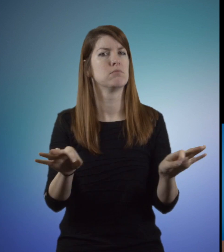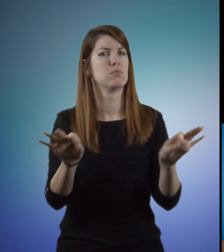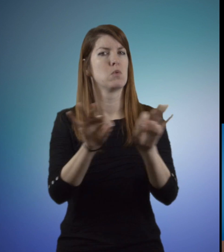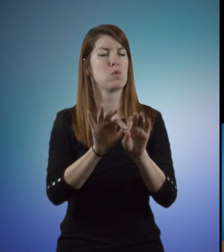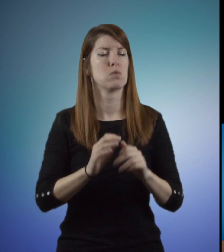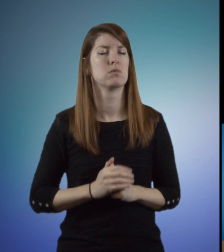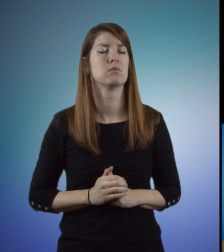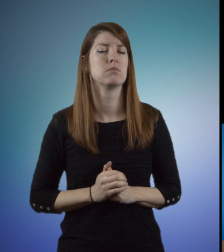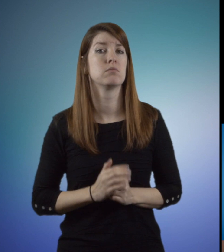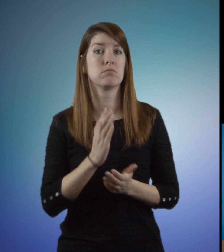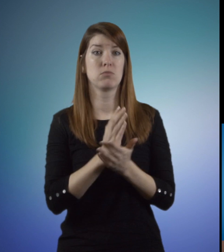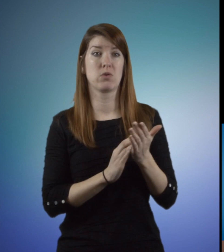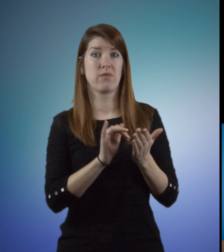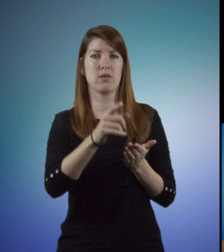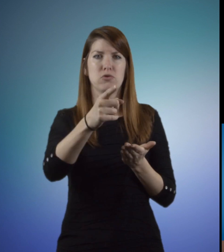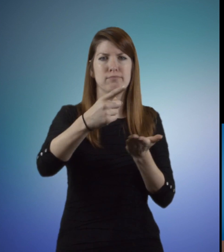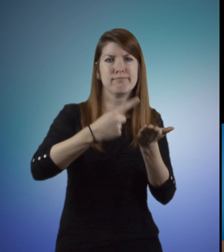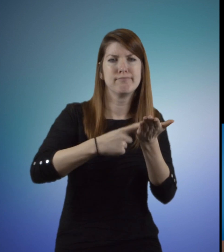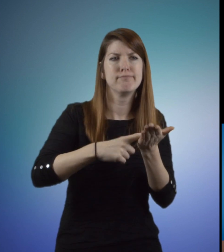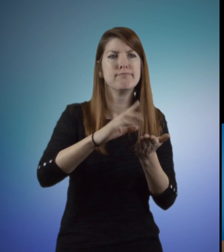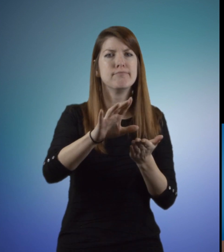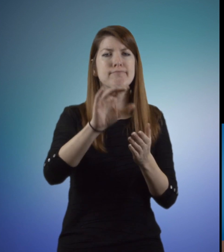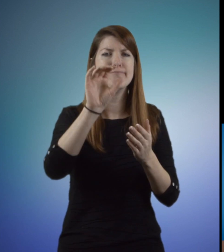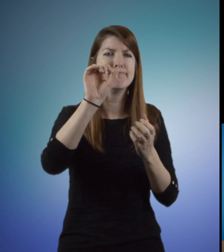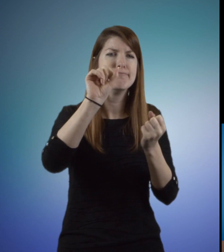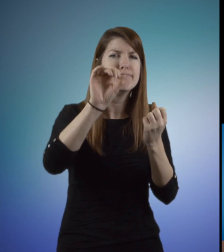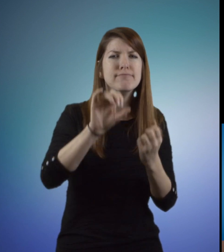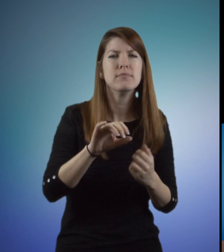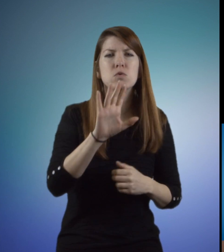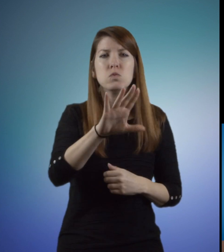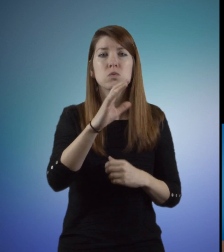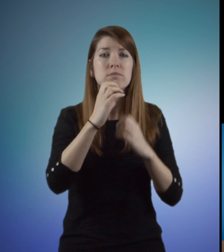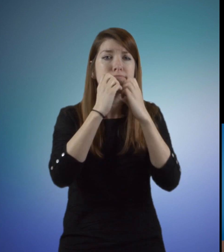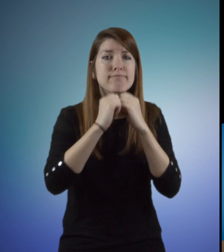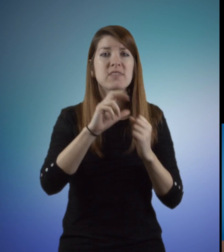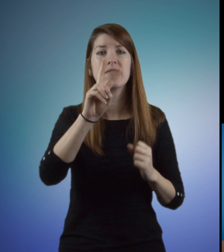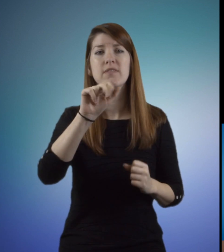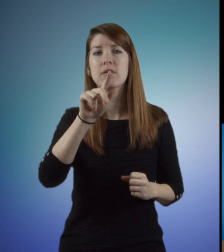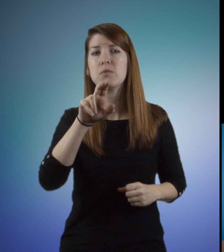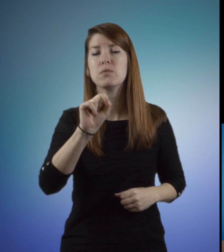And as part of that, talking about what your values are, what your goals are for your child,